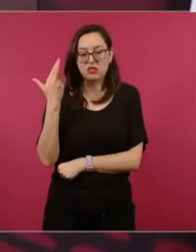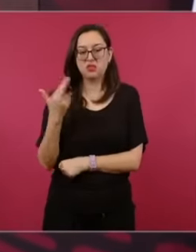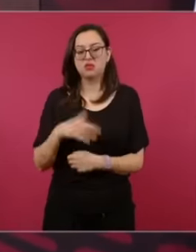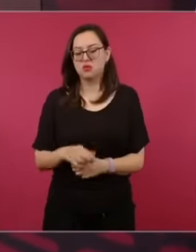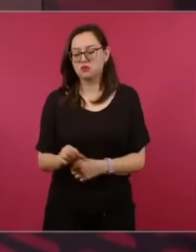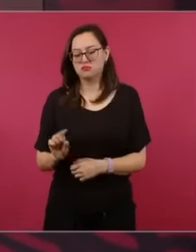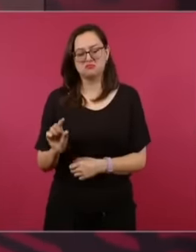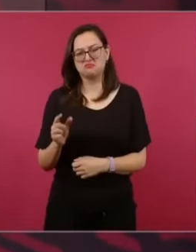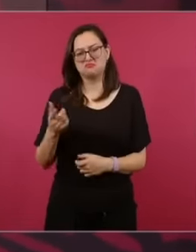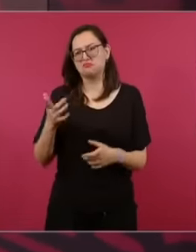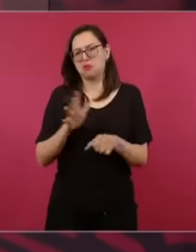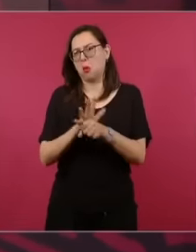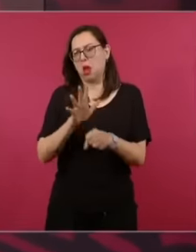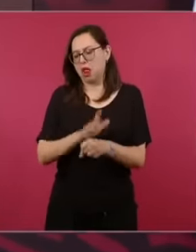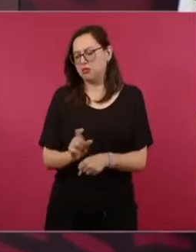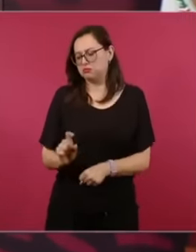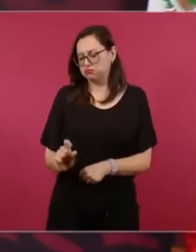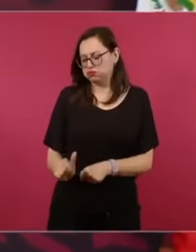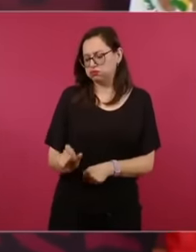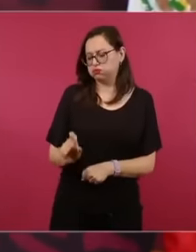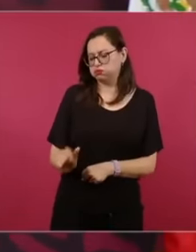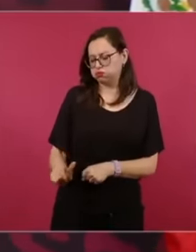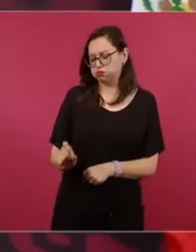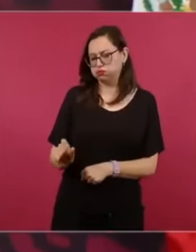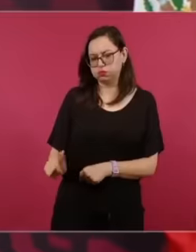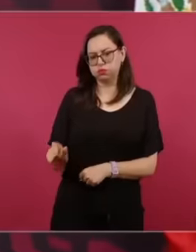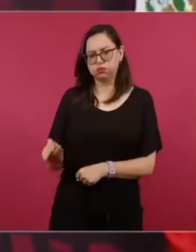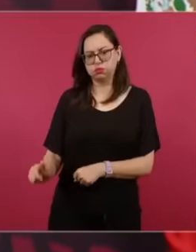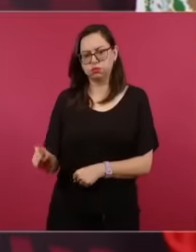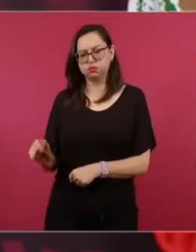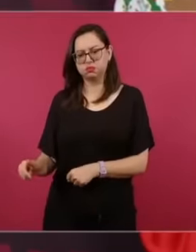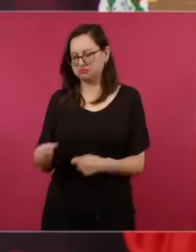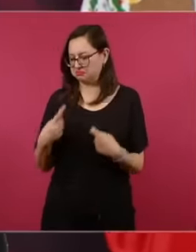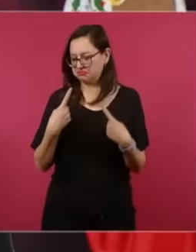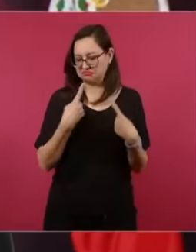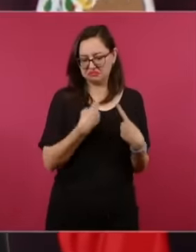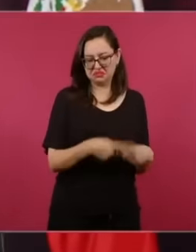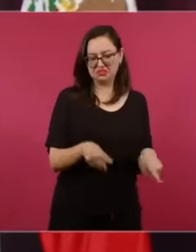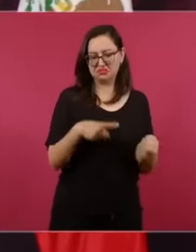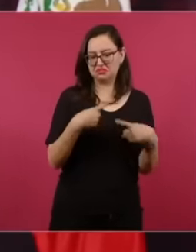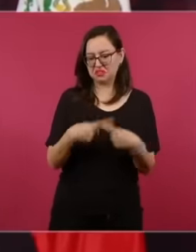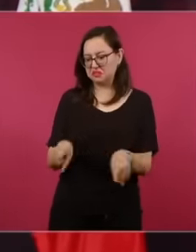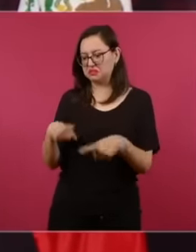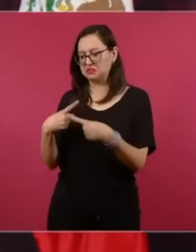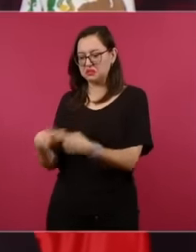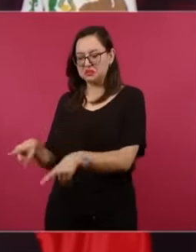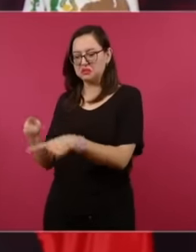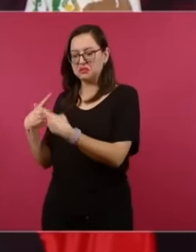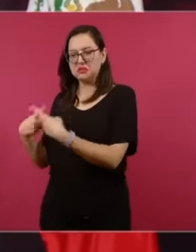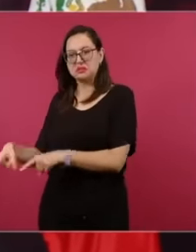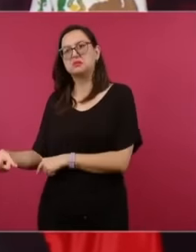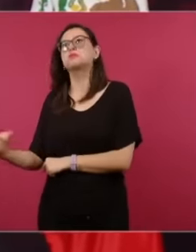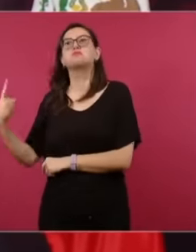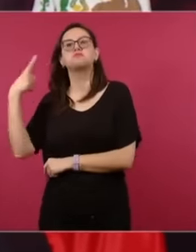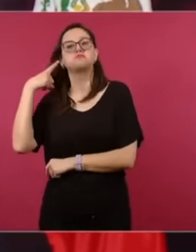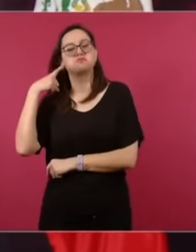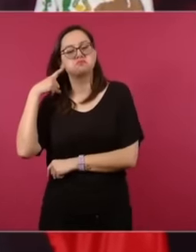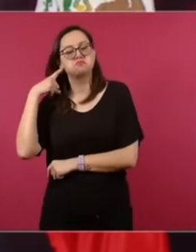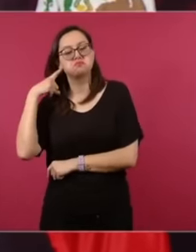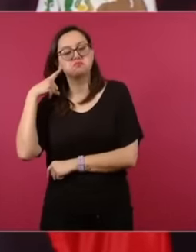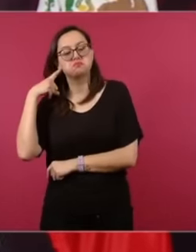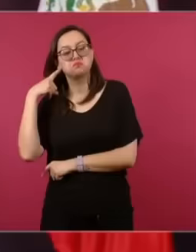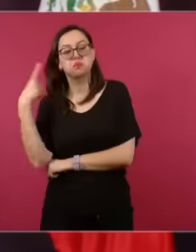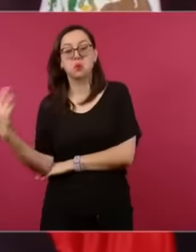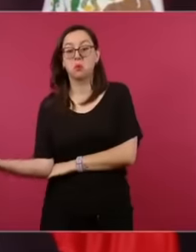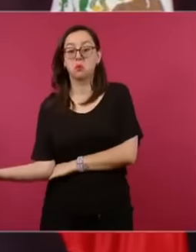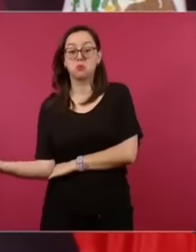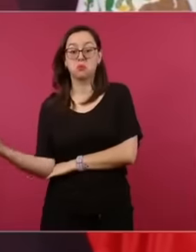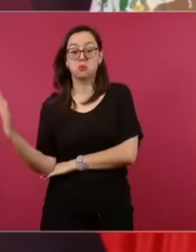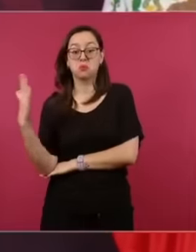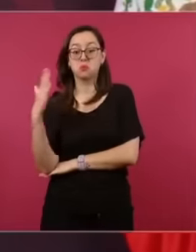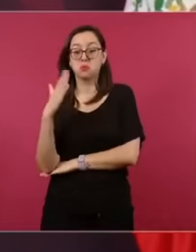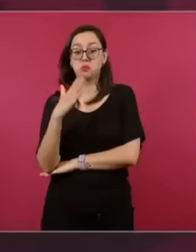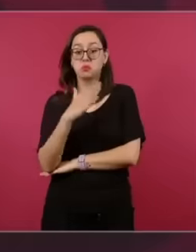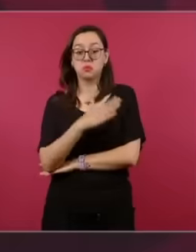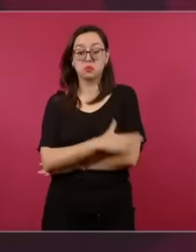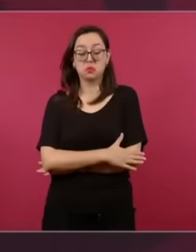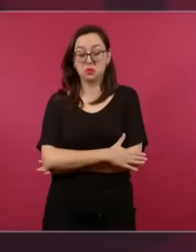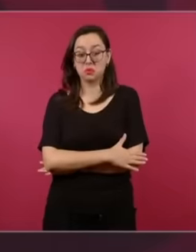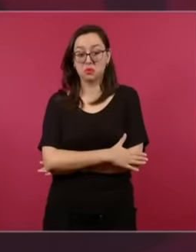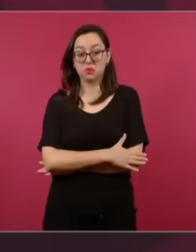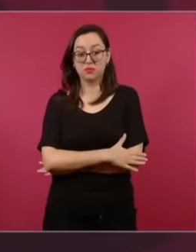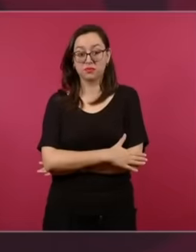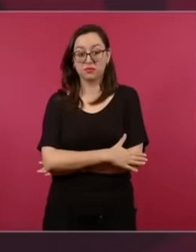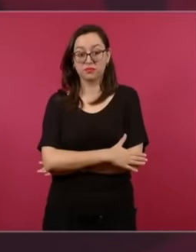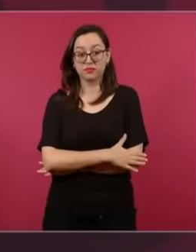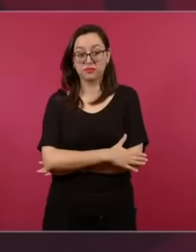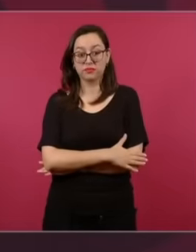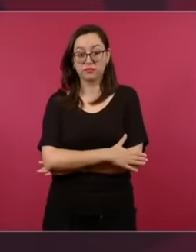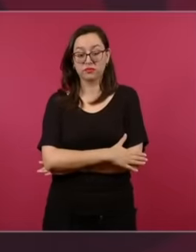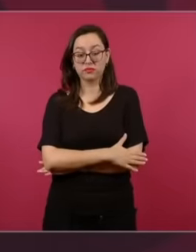thinking of, they should not talk about them directly, if there is one commentator out of